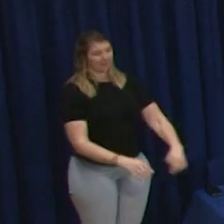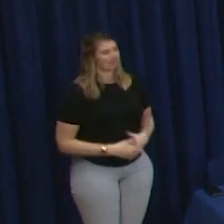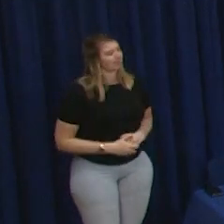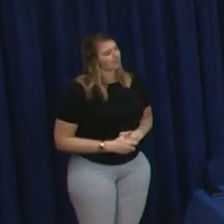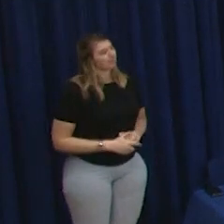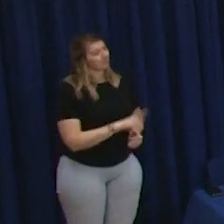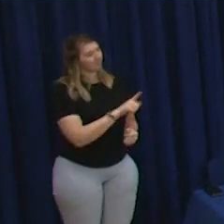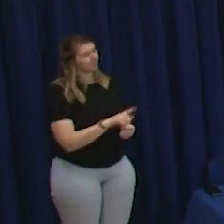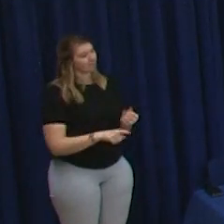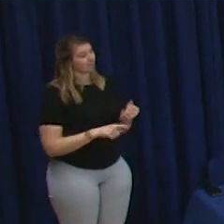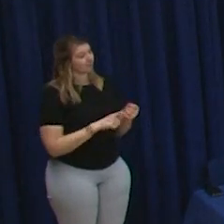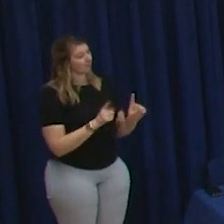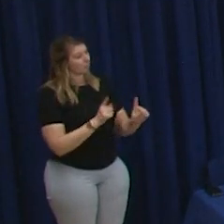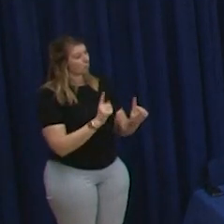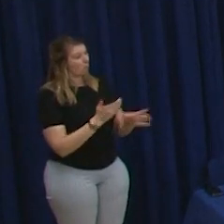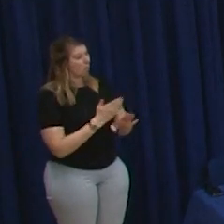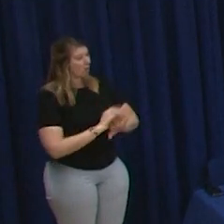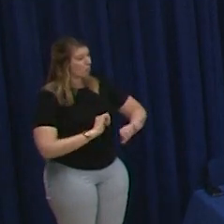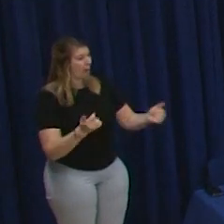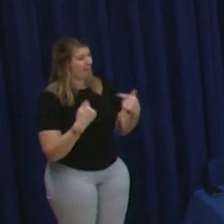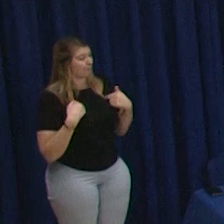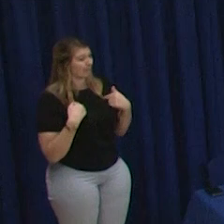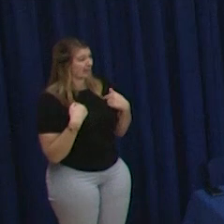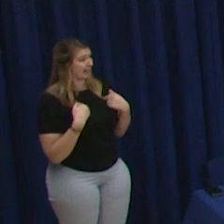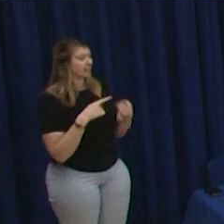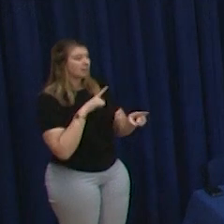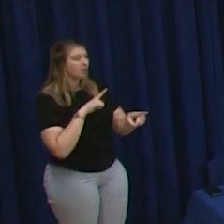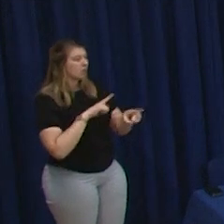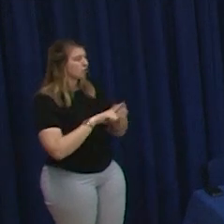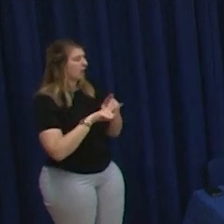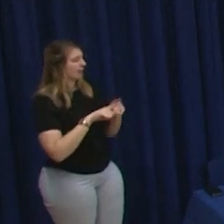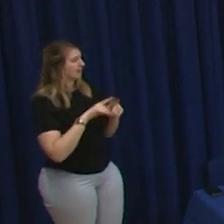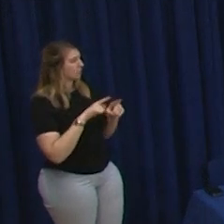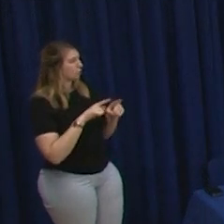work for me what does work for me is getting into the the kind of the the nuts and bolts,